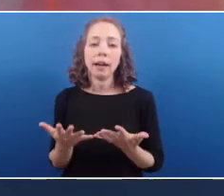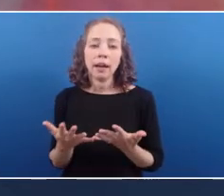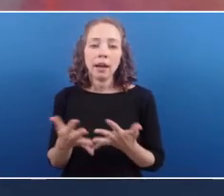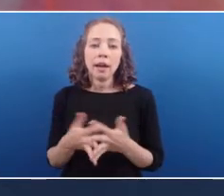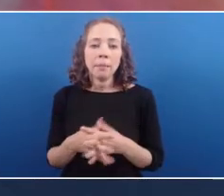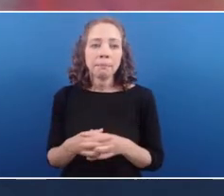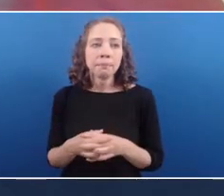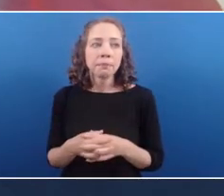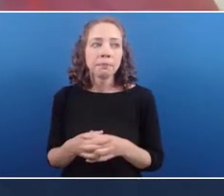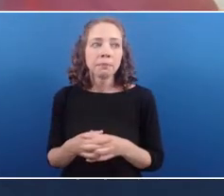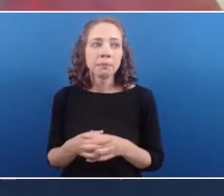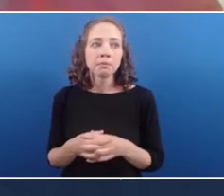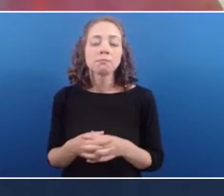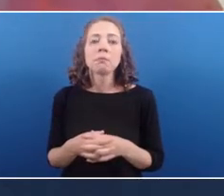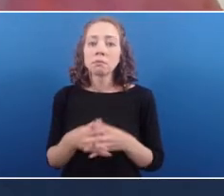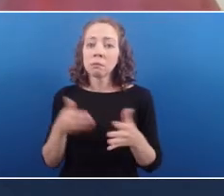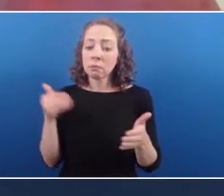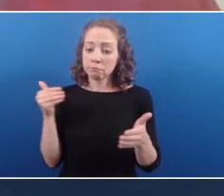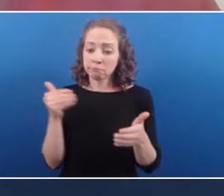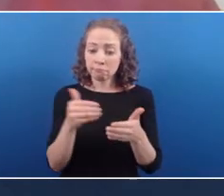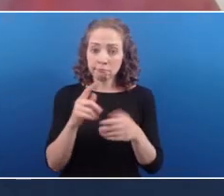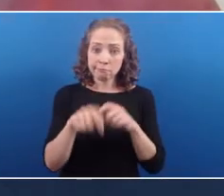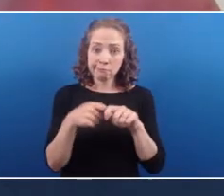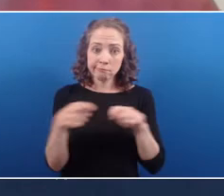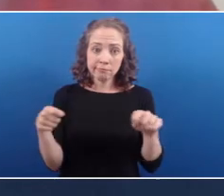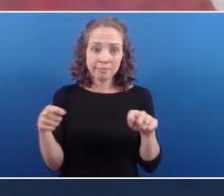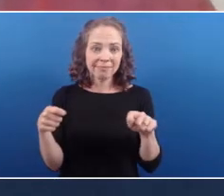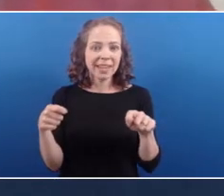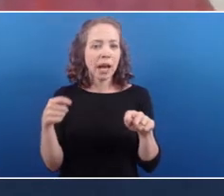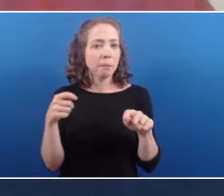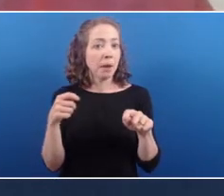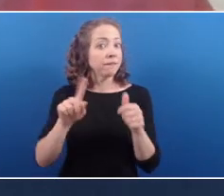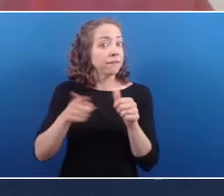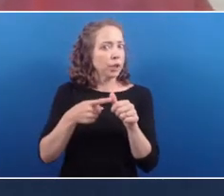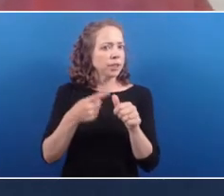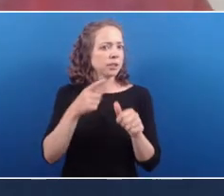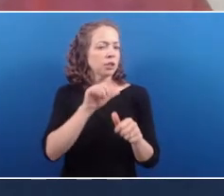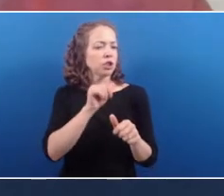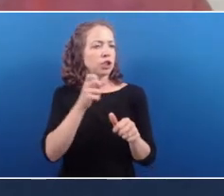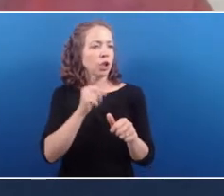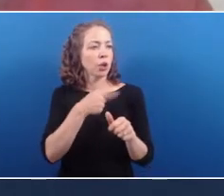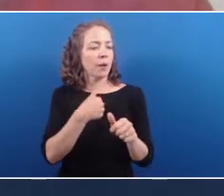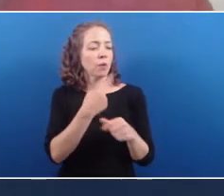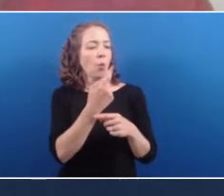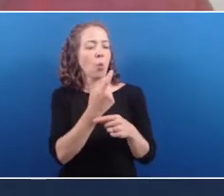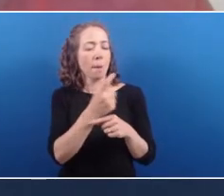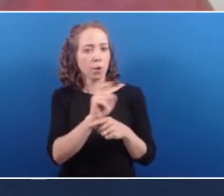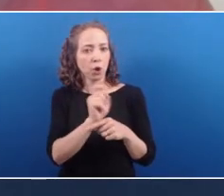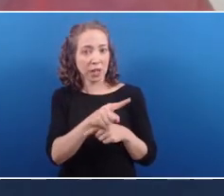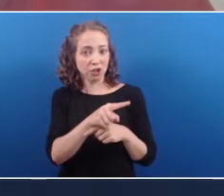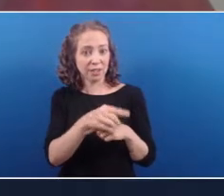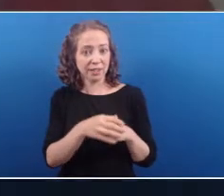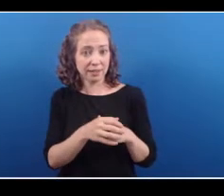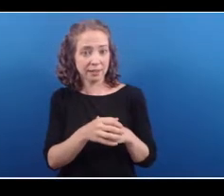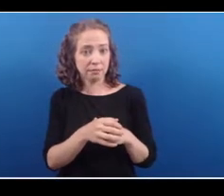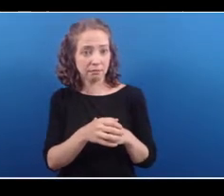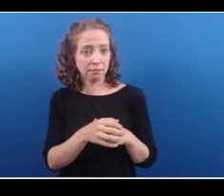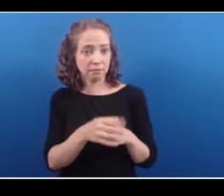To close us out, Sean, I think you have one more question for both Megan and Hector that you wanted to ask. >> I do, yeah.